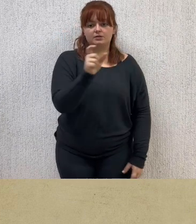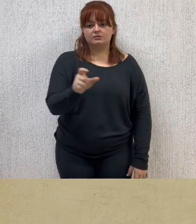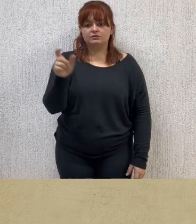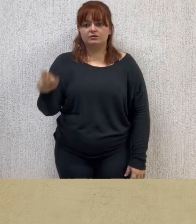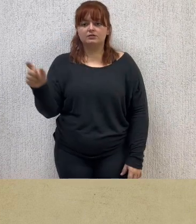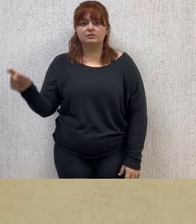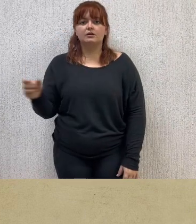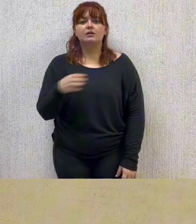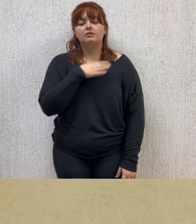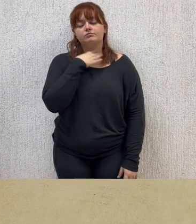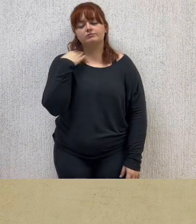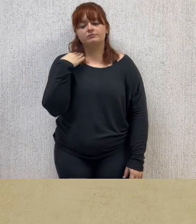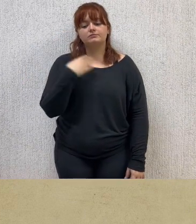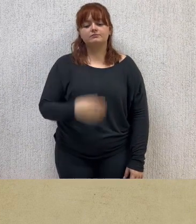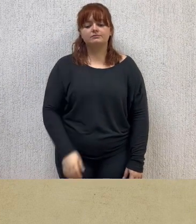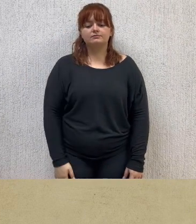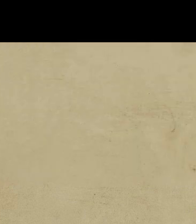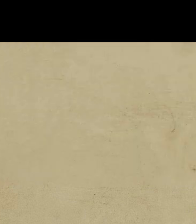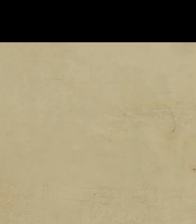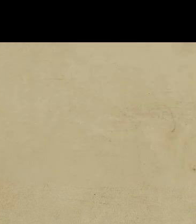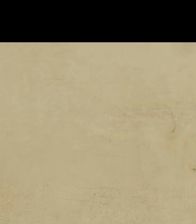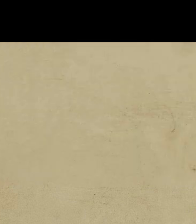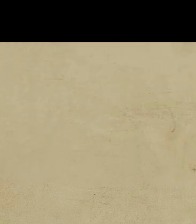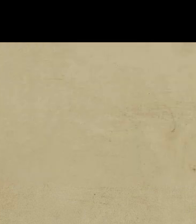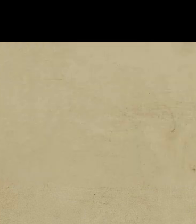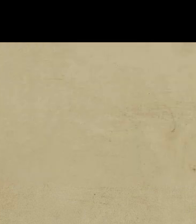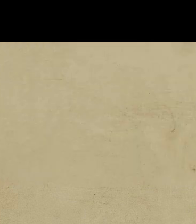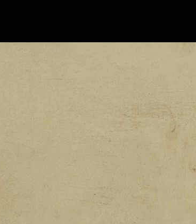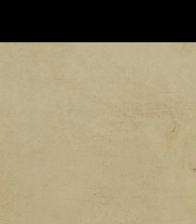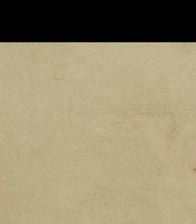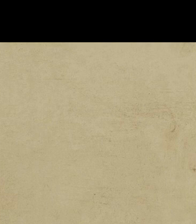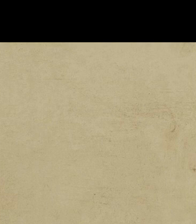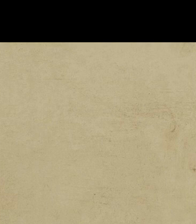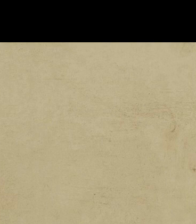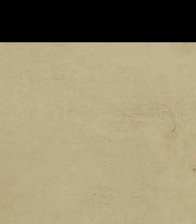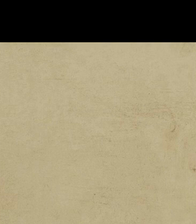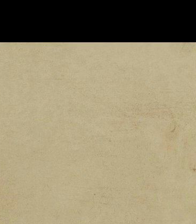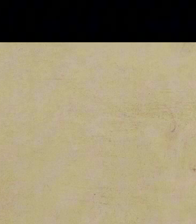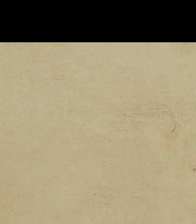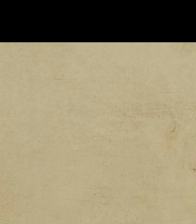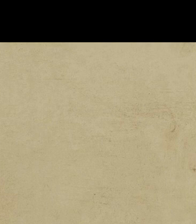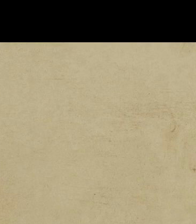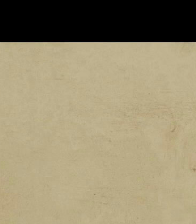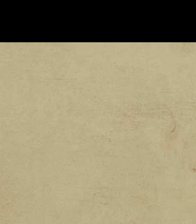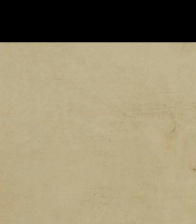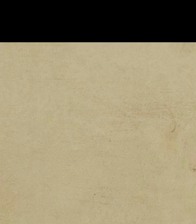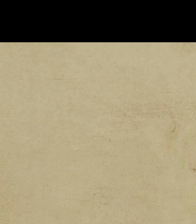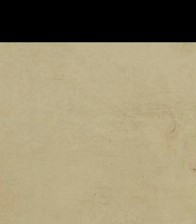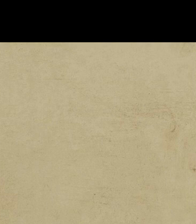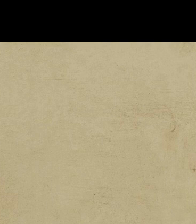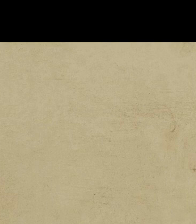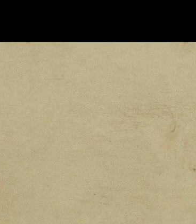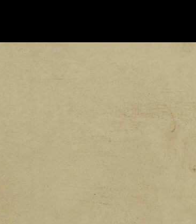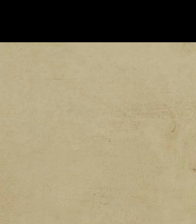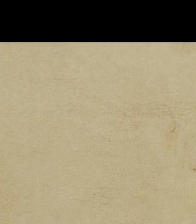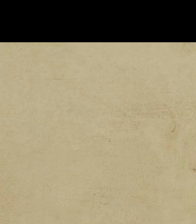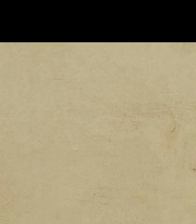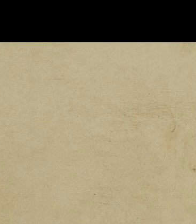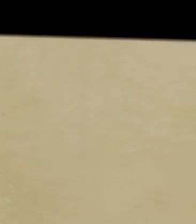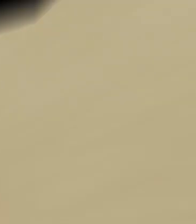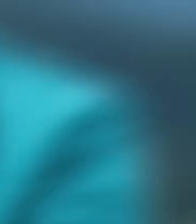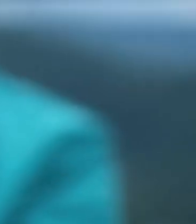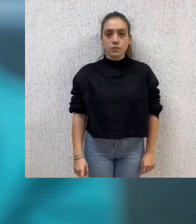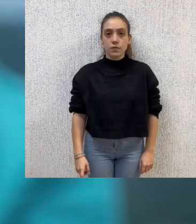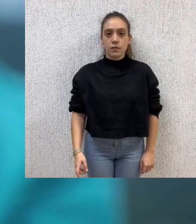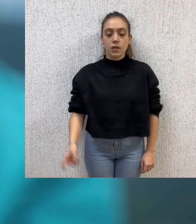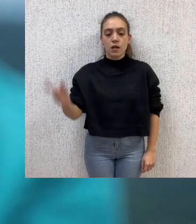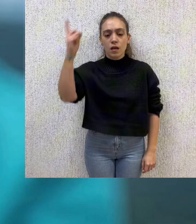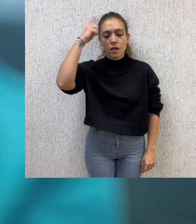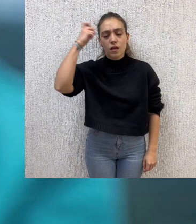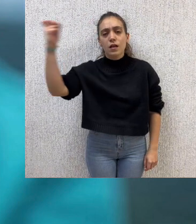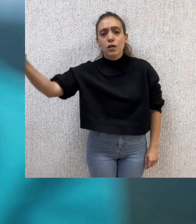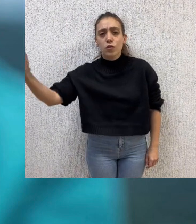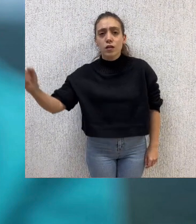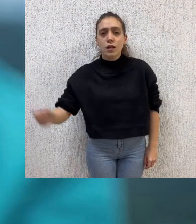but would also endanger people's lives by lacking the essential resources to meet basic needs.